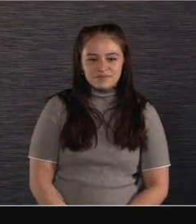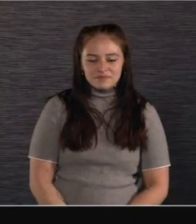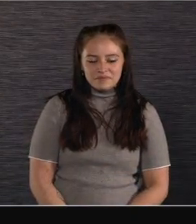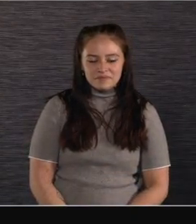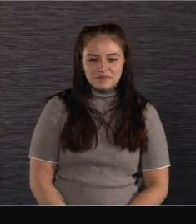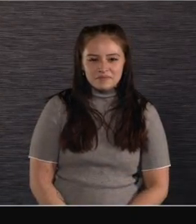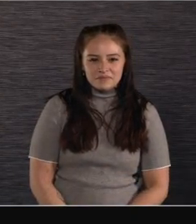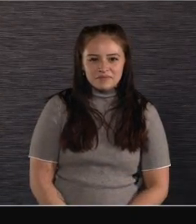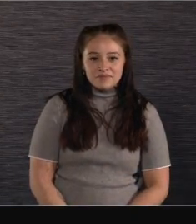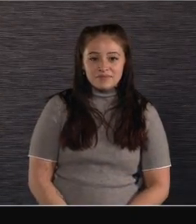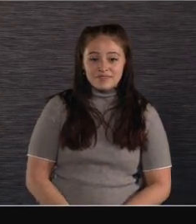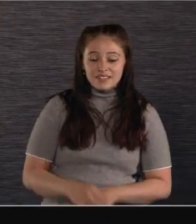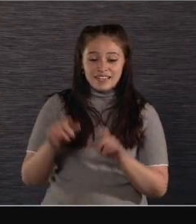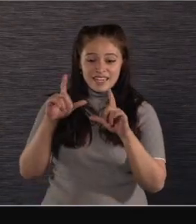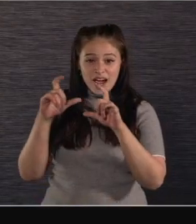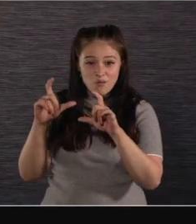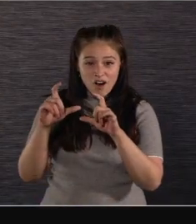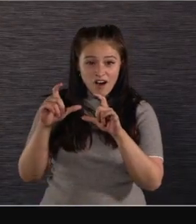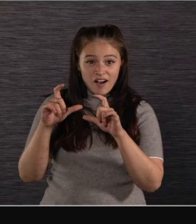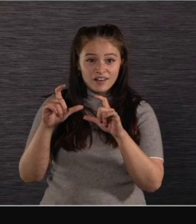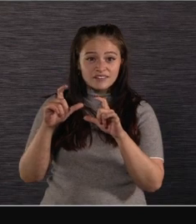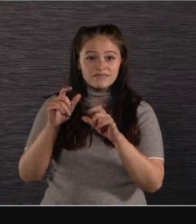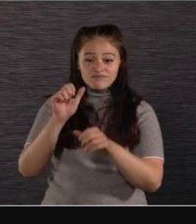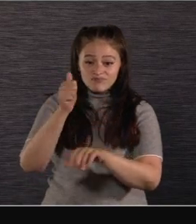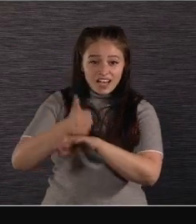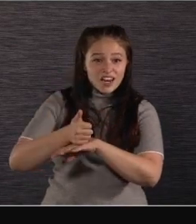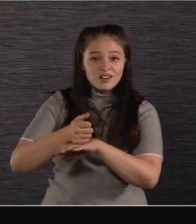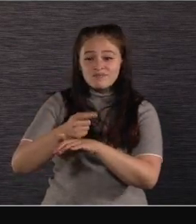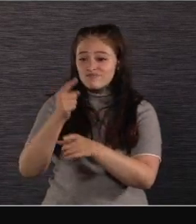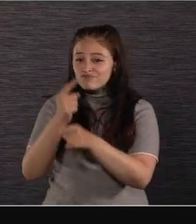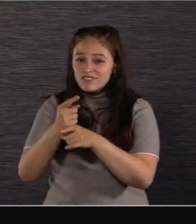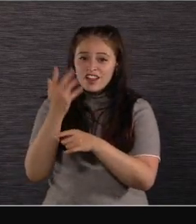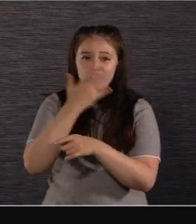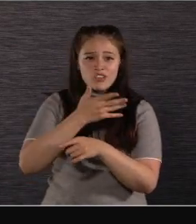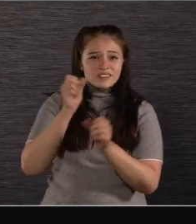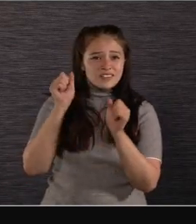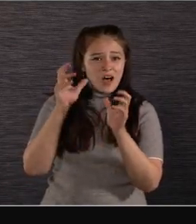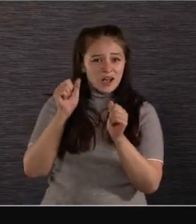Camera, flash box, Connection’s Good. It's looking good. Look at this, oooh